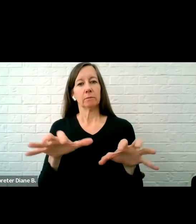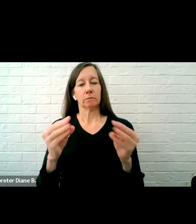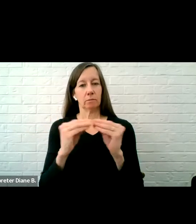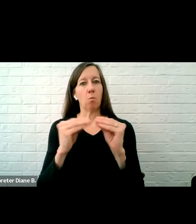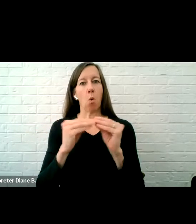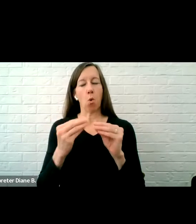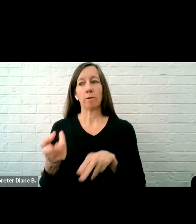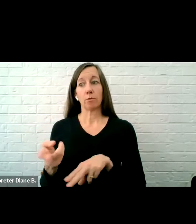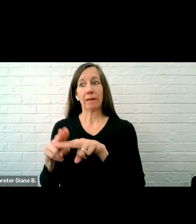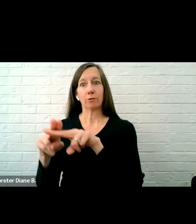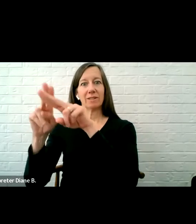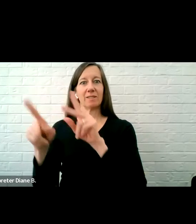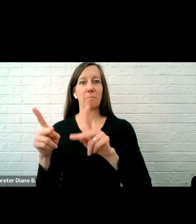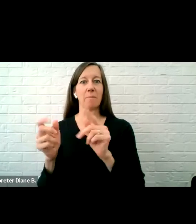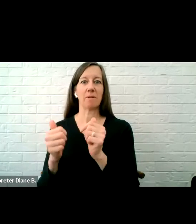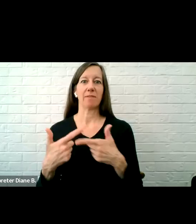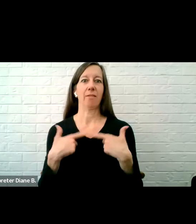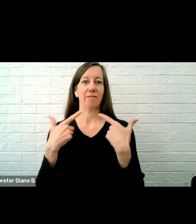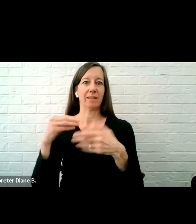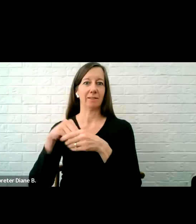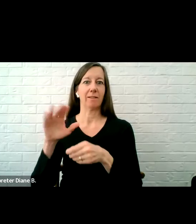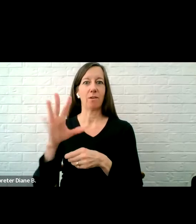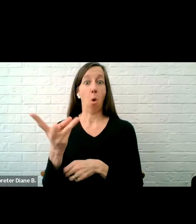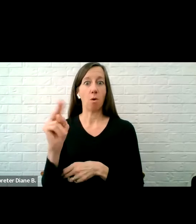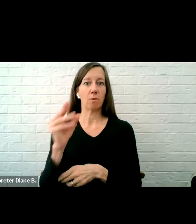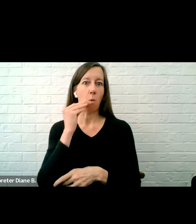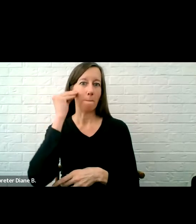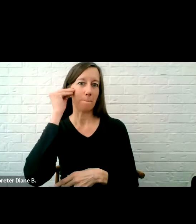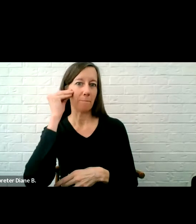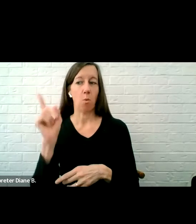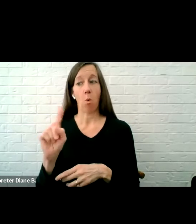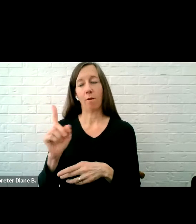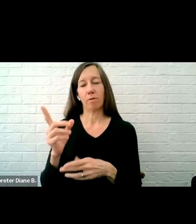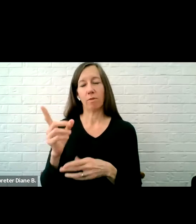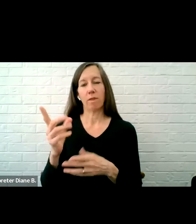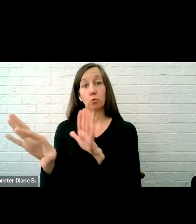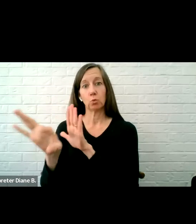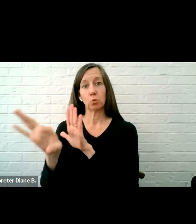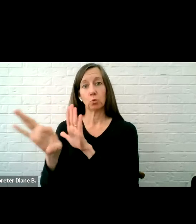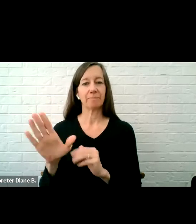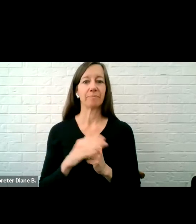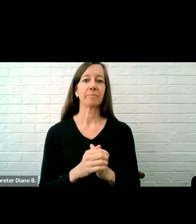people who are residing in a home of their their choosing I'd like to really thank all